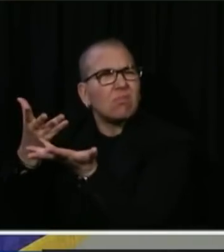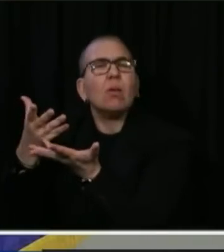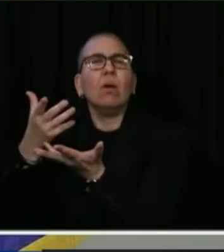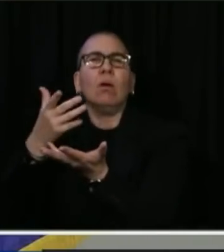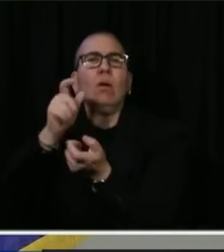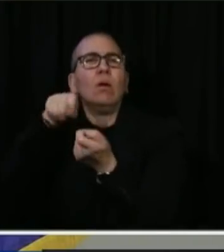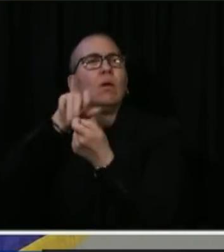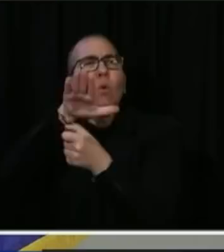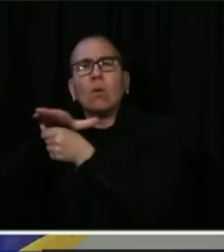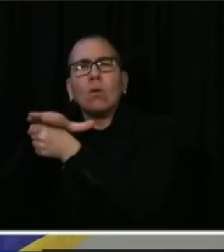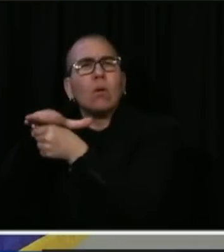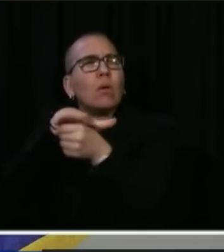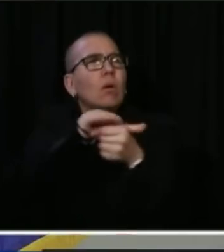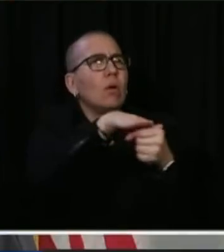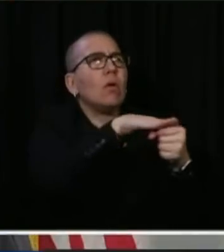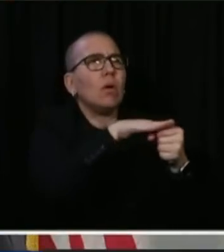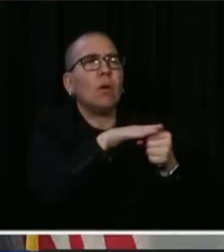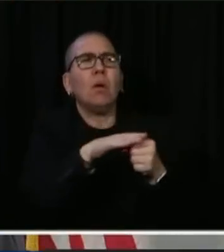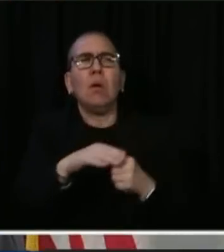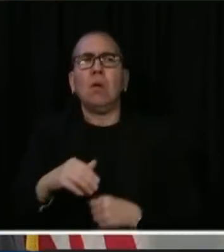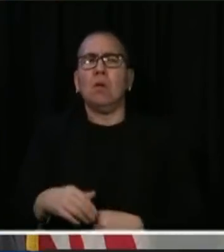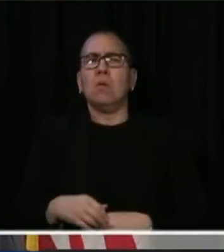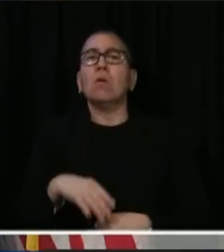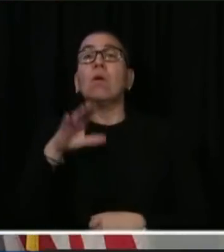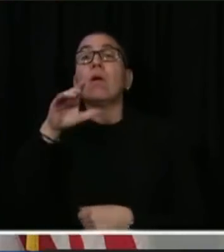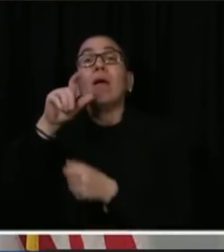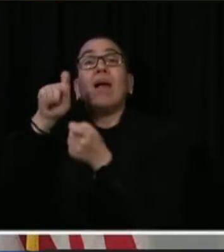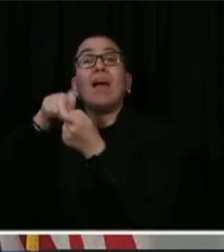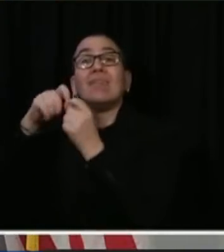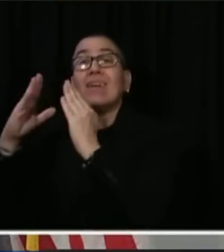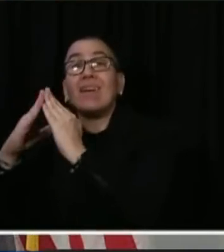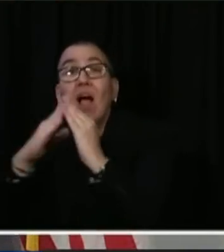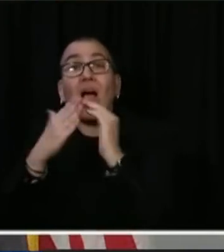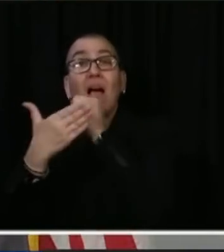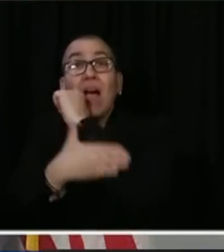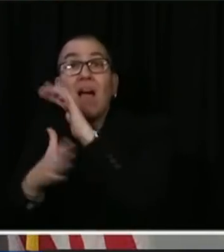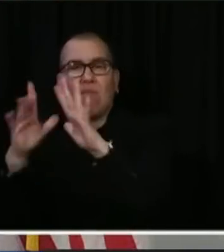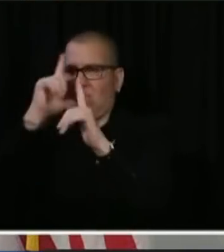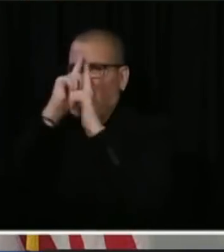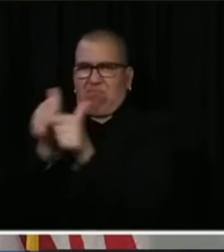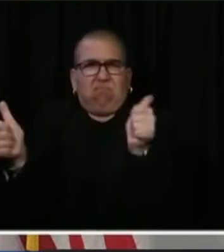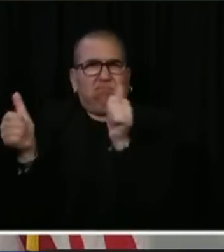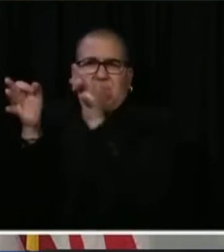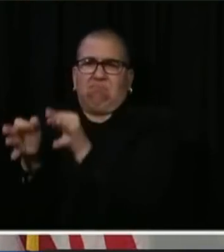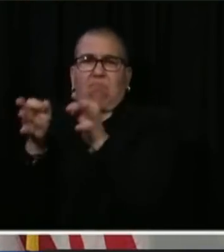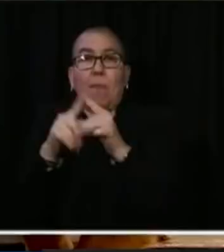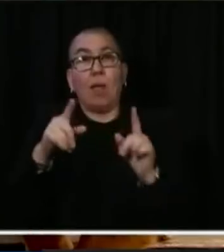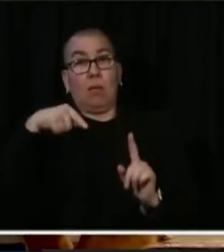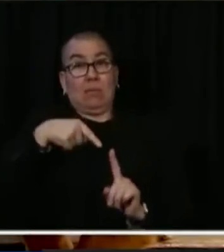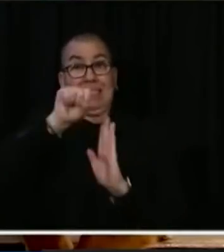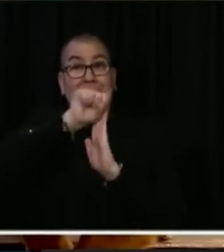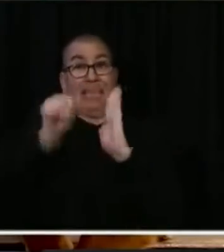YOU MIGHT DO IT ON YOUR YEARLY DR. CHECKUP OR THERE MIGHT BE CLINICS SET UP TO GET FOLKS VACCINATED.